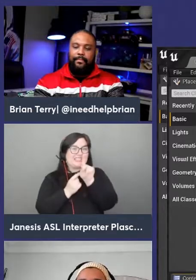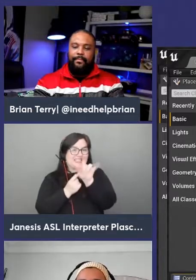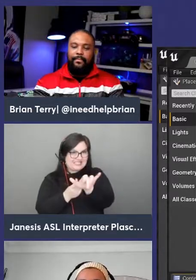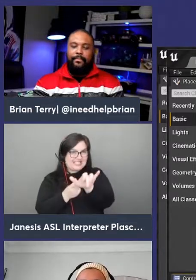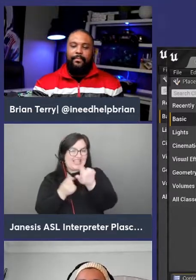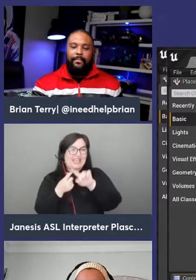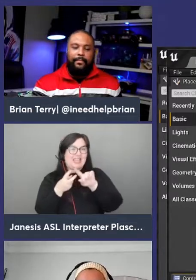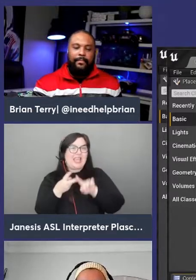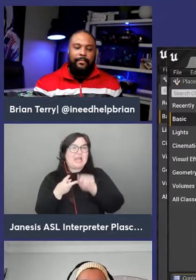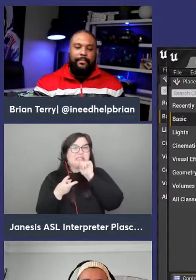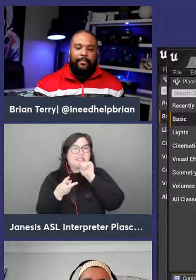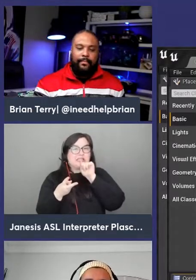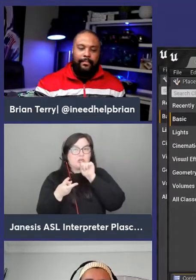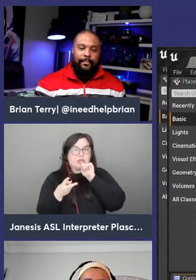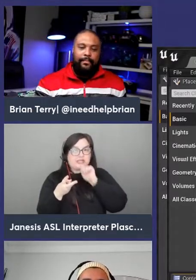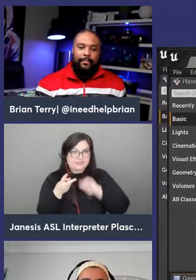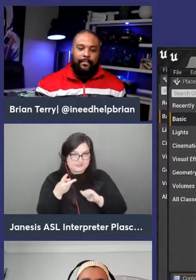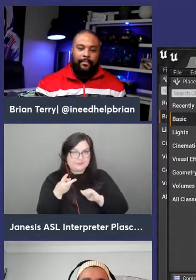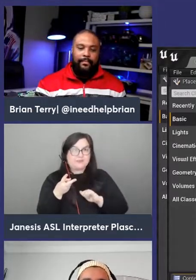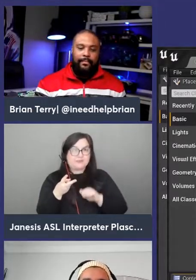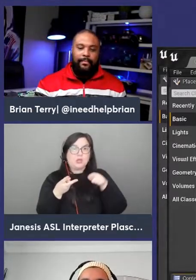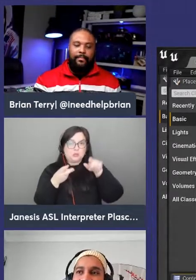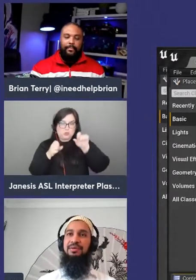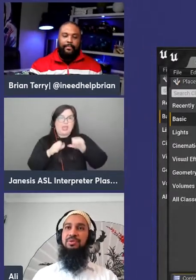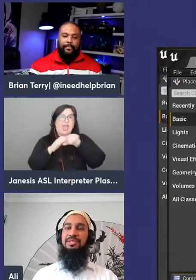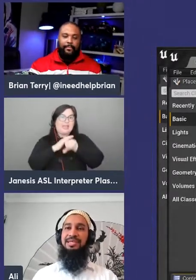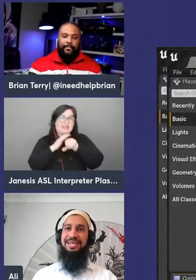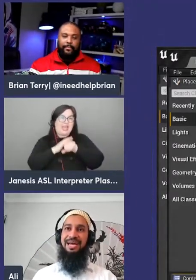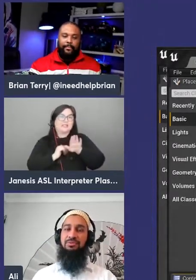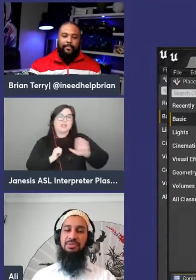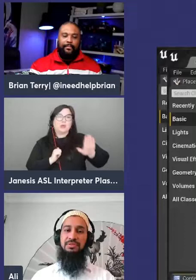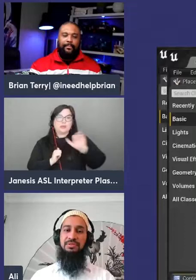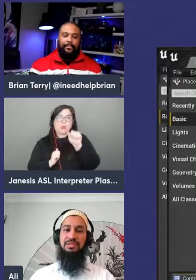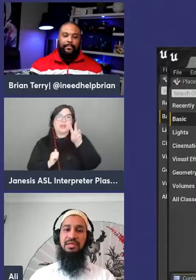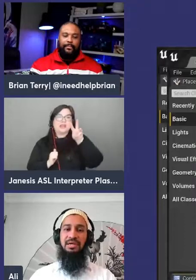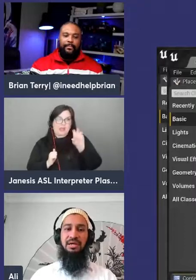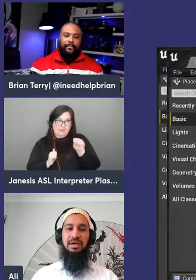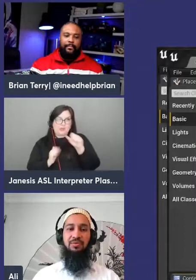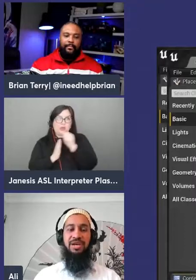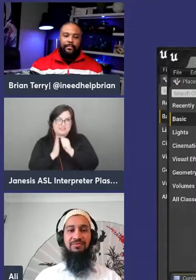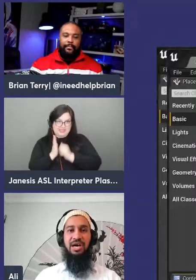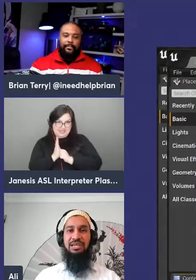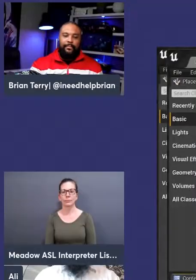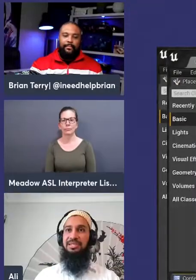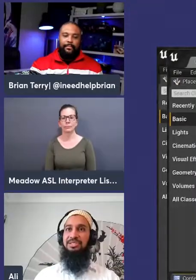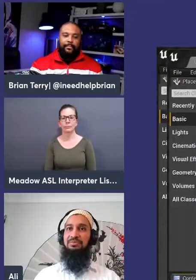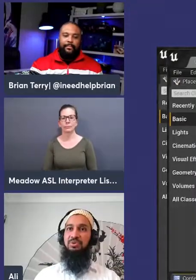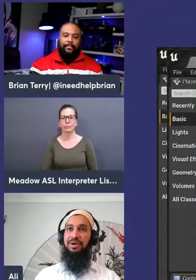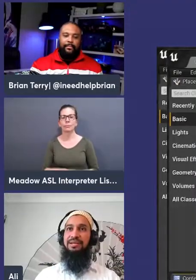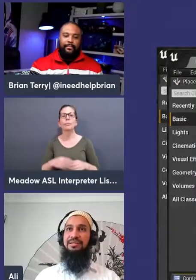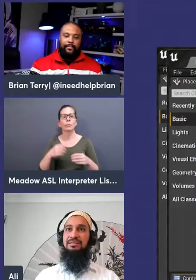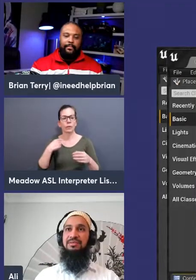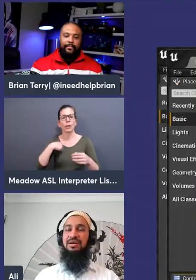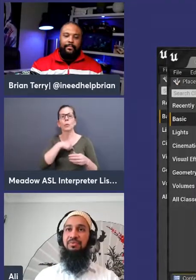so that you can access to your AWS account. We have documentation provided for people